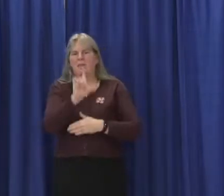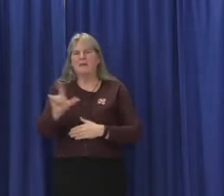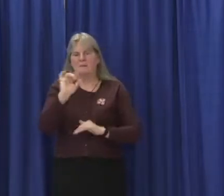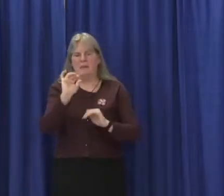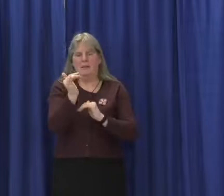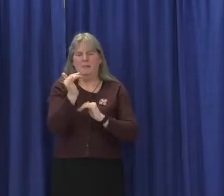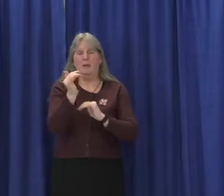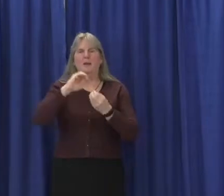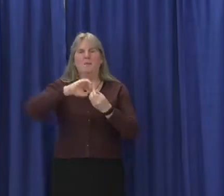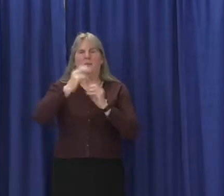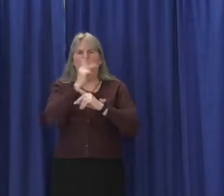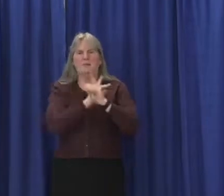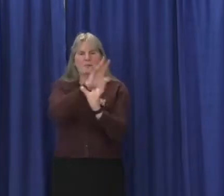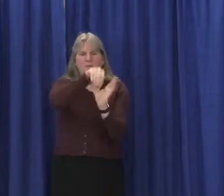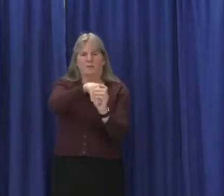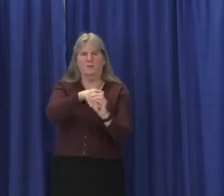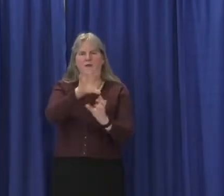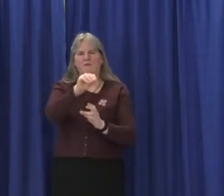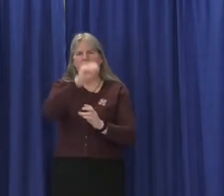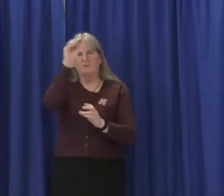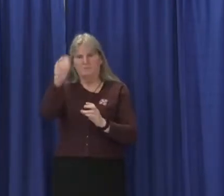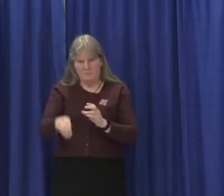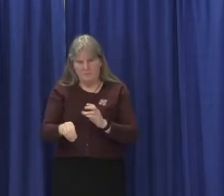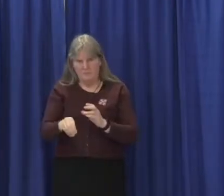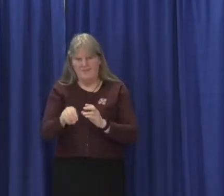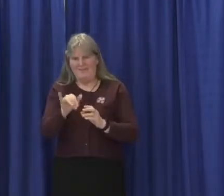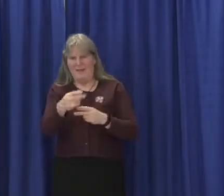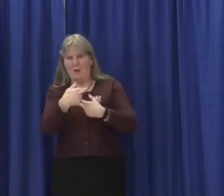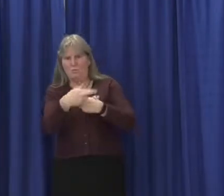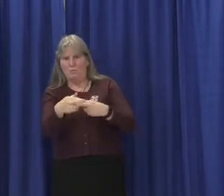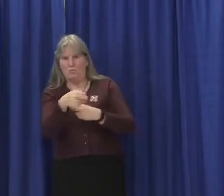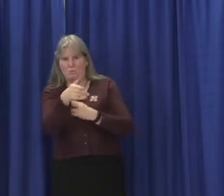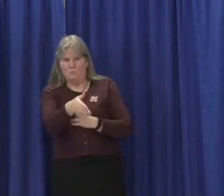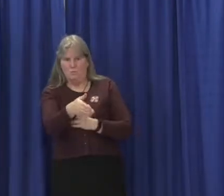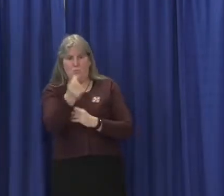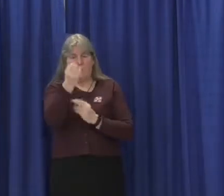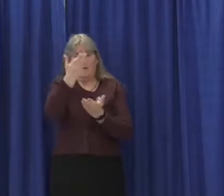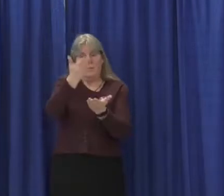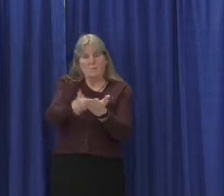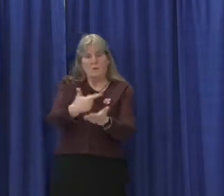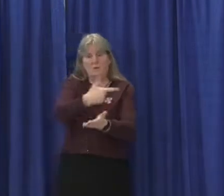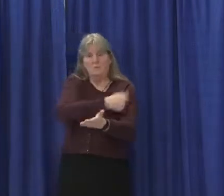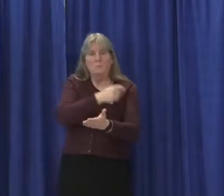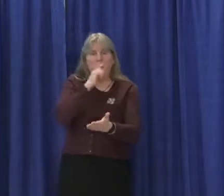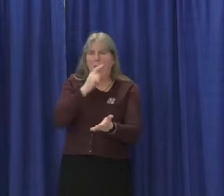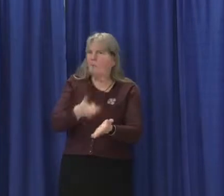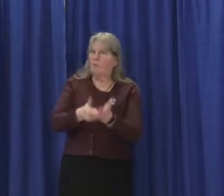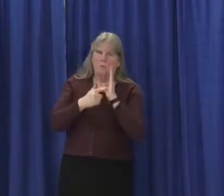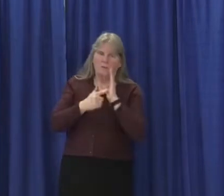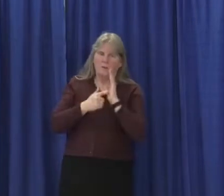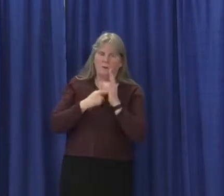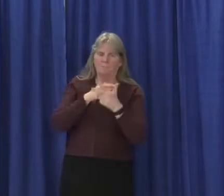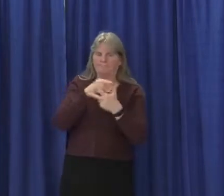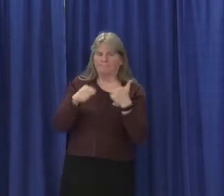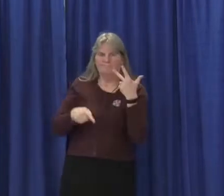in their locations to 50 percent venue capacity, but proof of vaccination is not required in these settings.